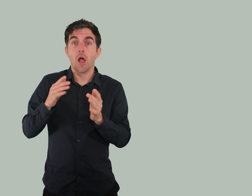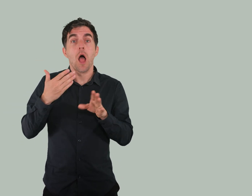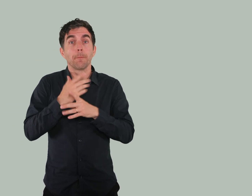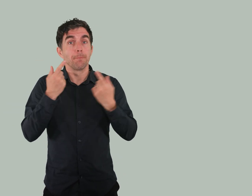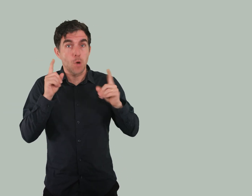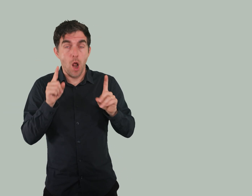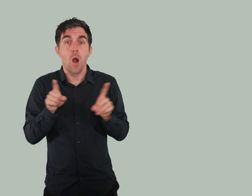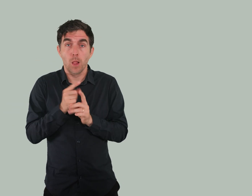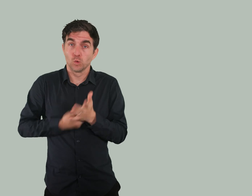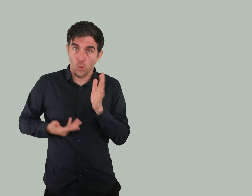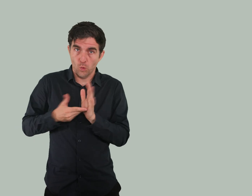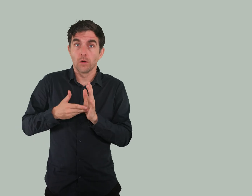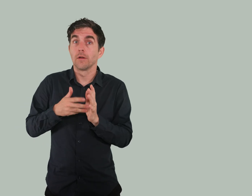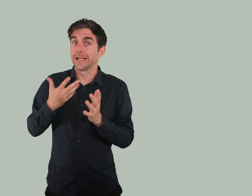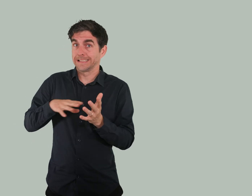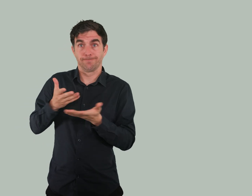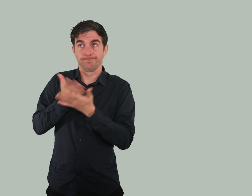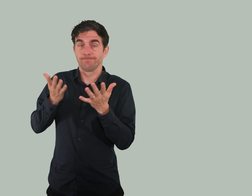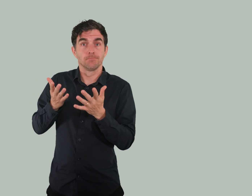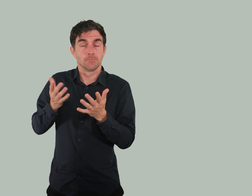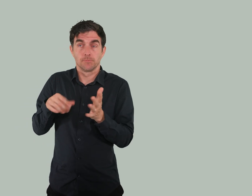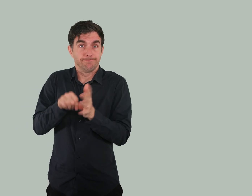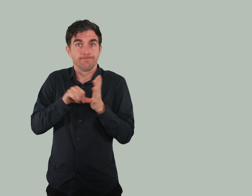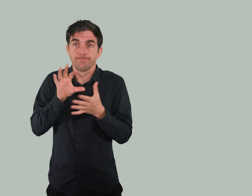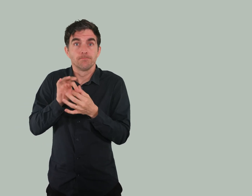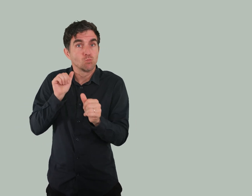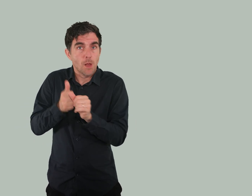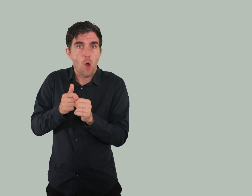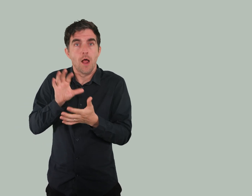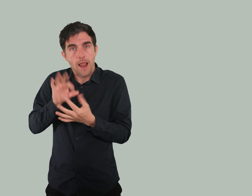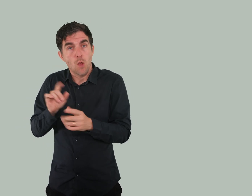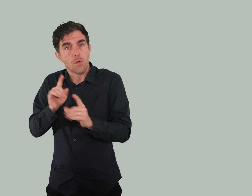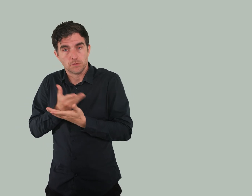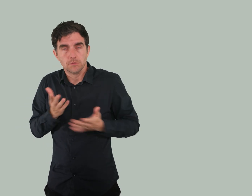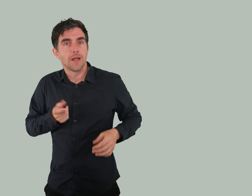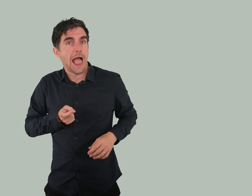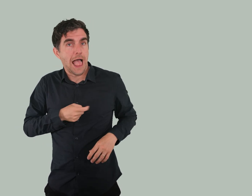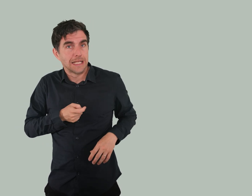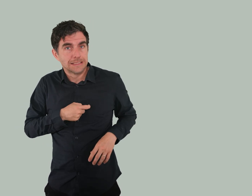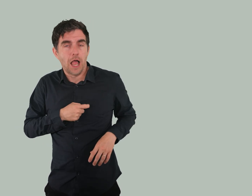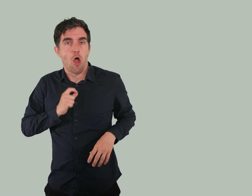employers also pointed to a wider support challenge around anxiety,